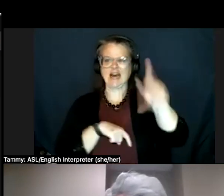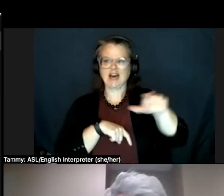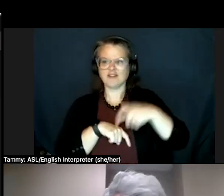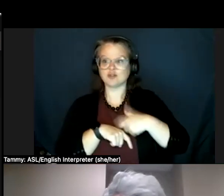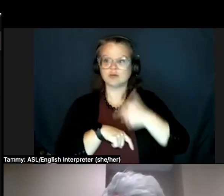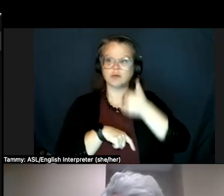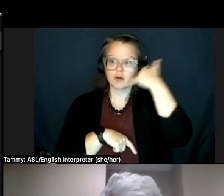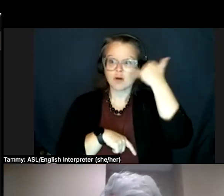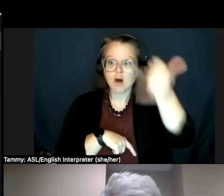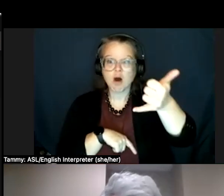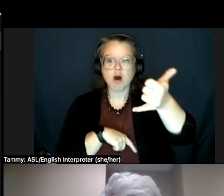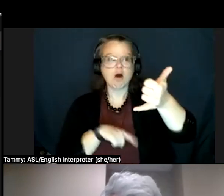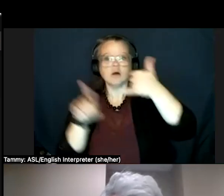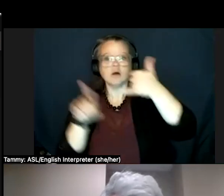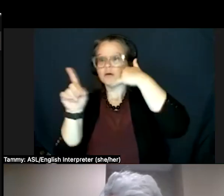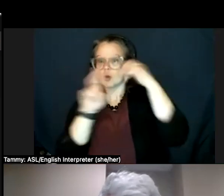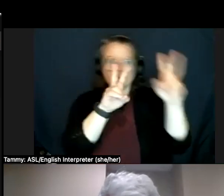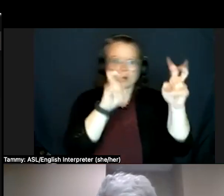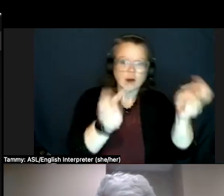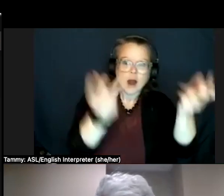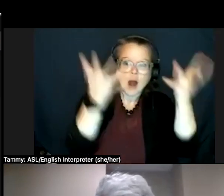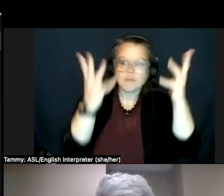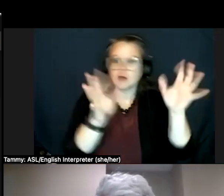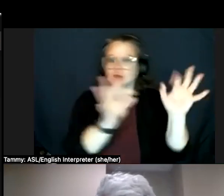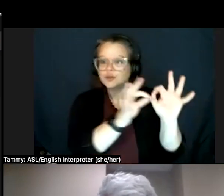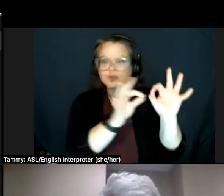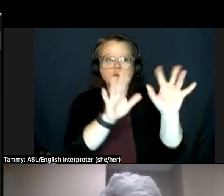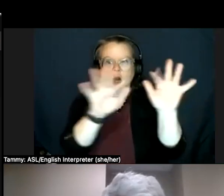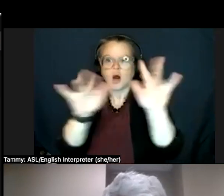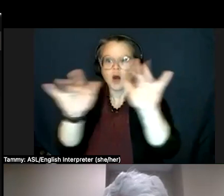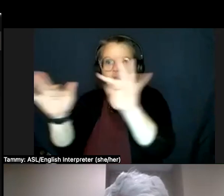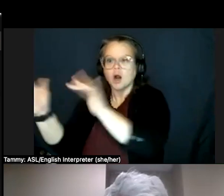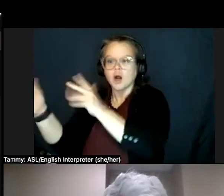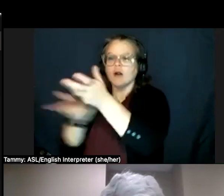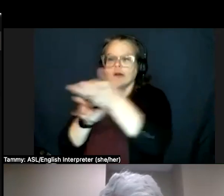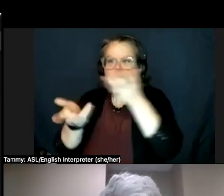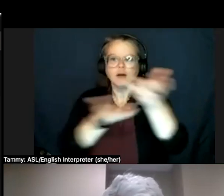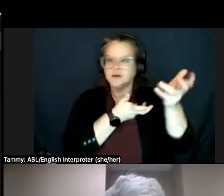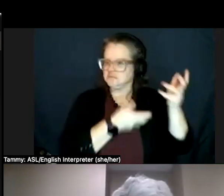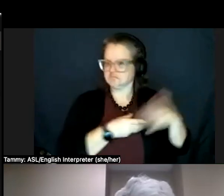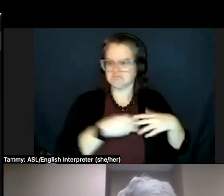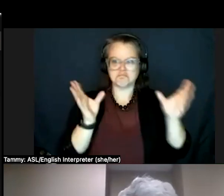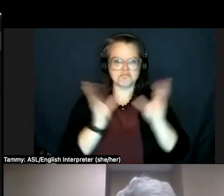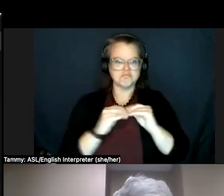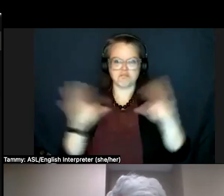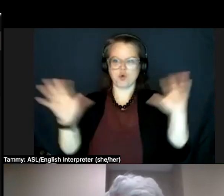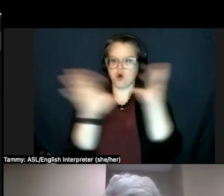they're up to date. So a fuel surcharge, which has been changing, fluctuating rapidly in the